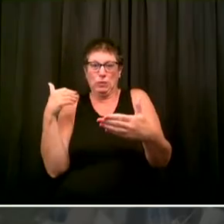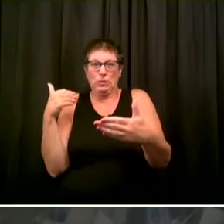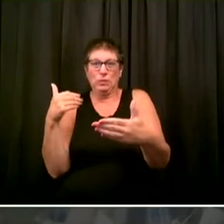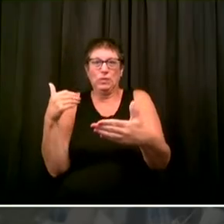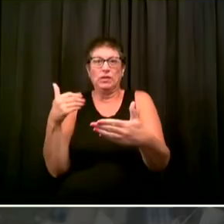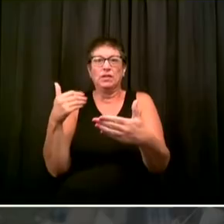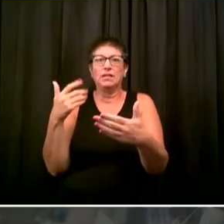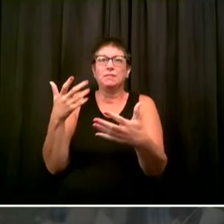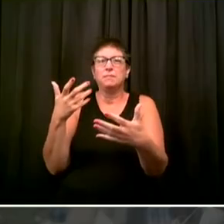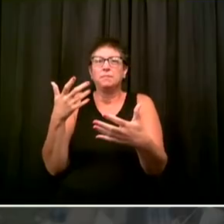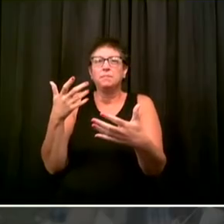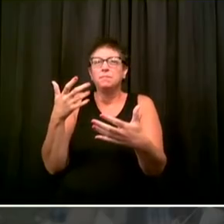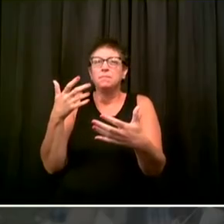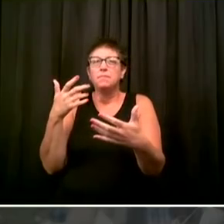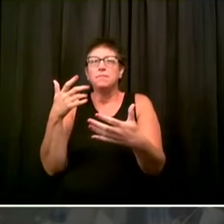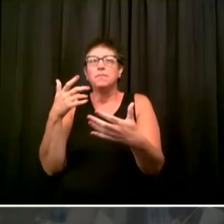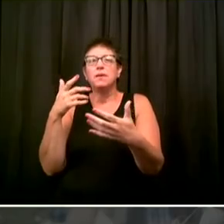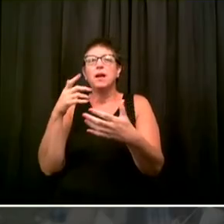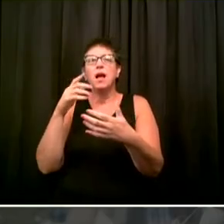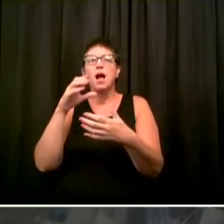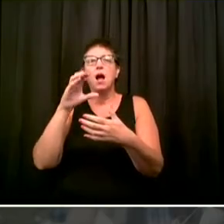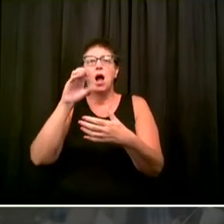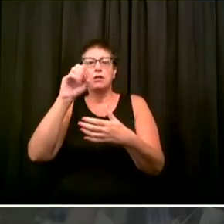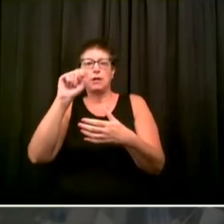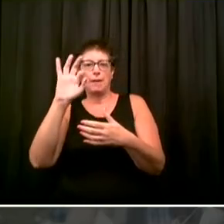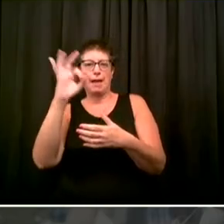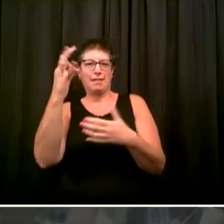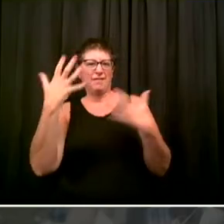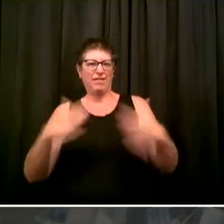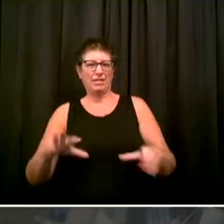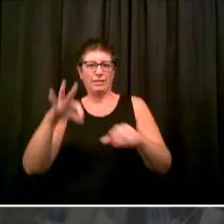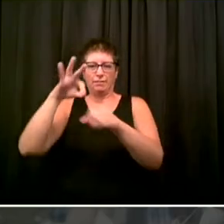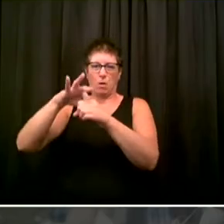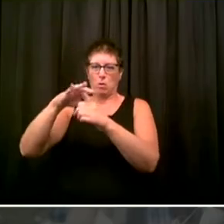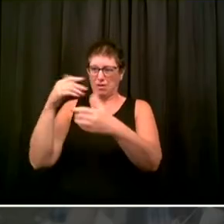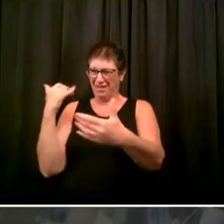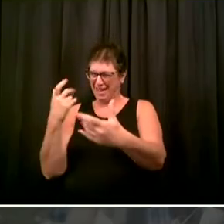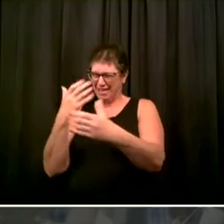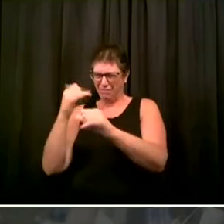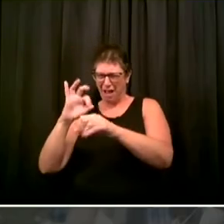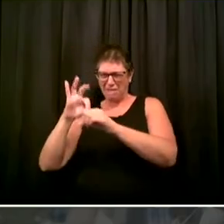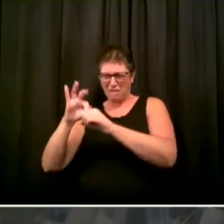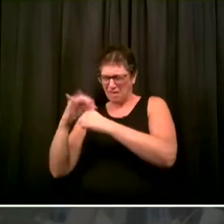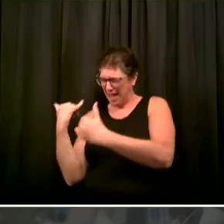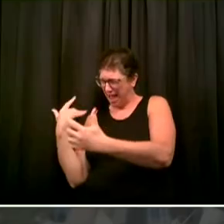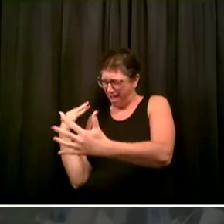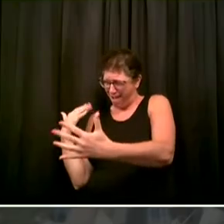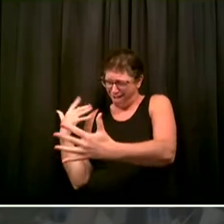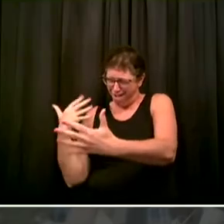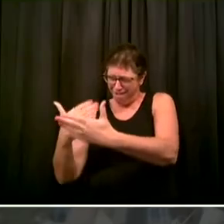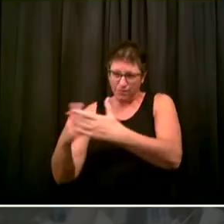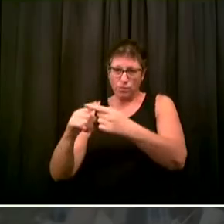PLAESED O TI QUICKLY BECAUSE THE DEADLINE FORI